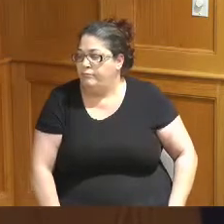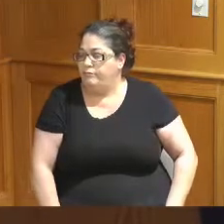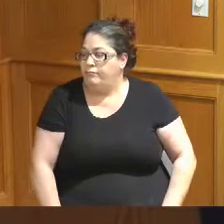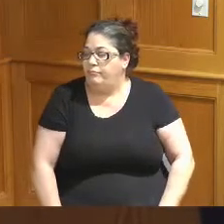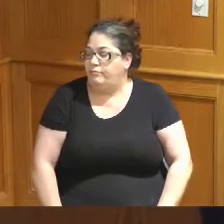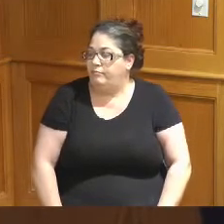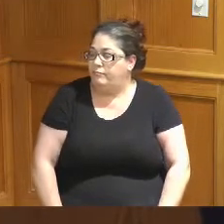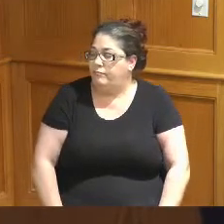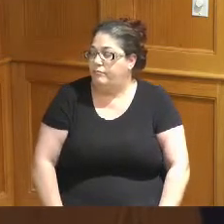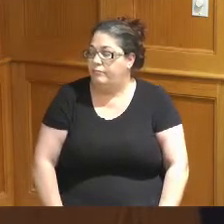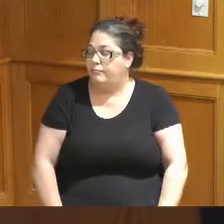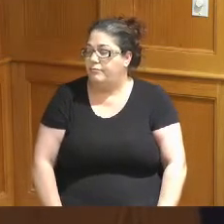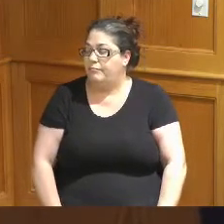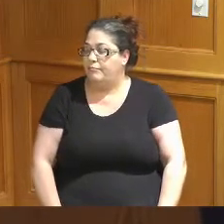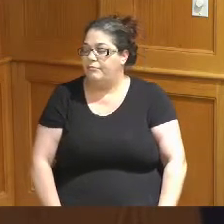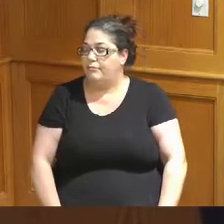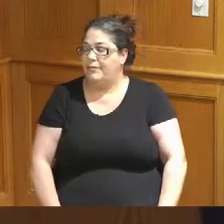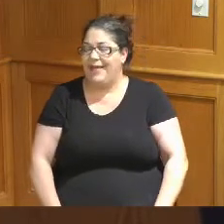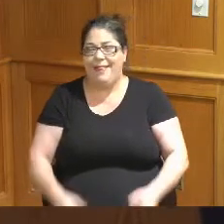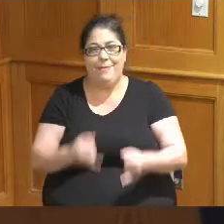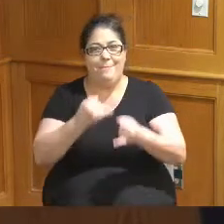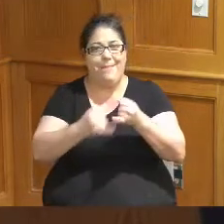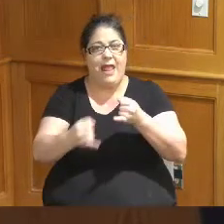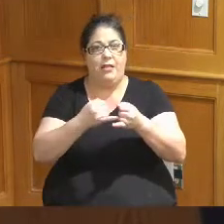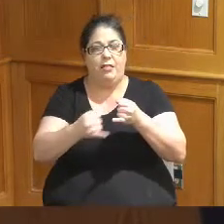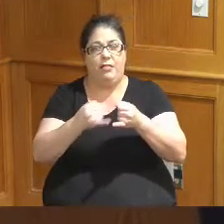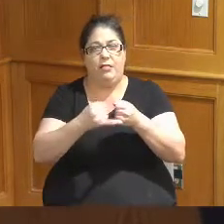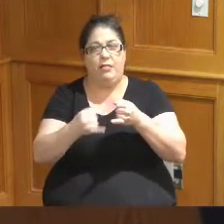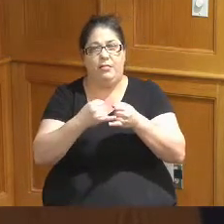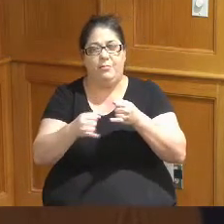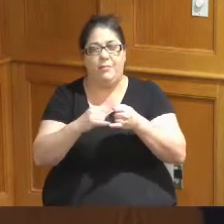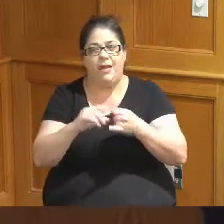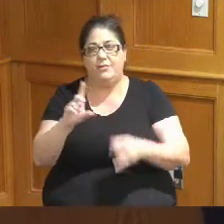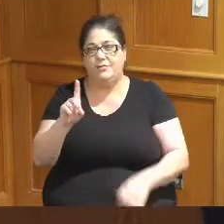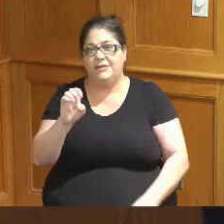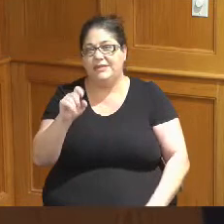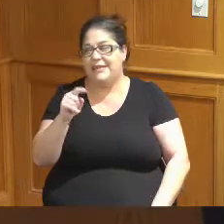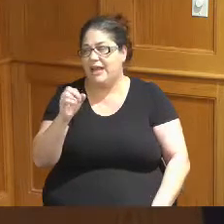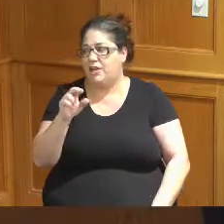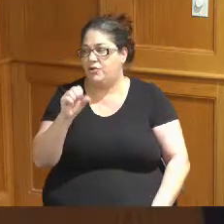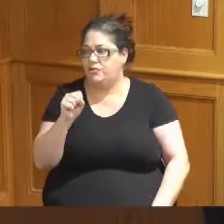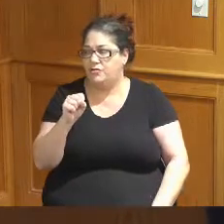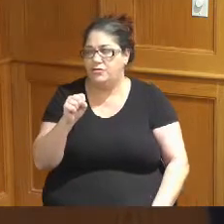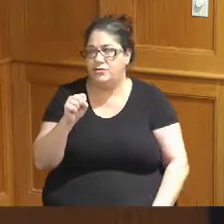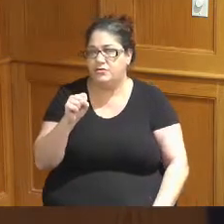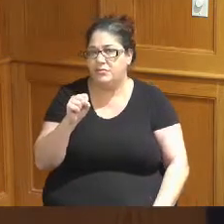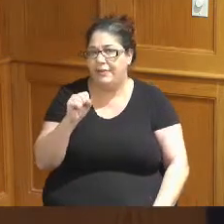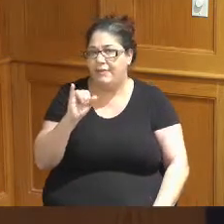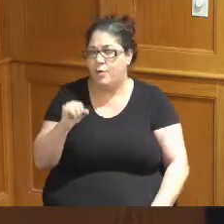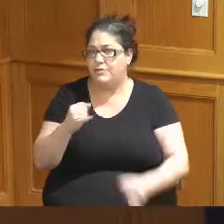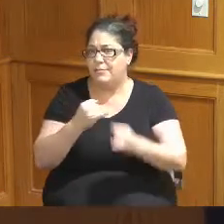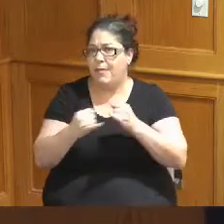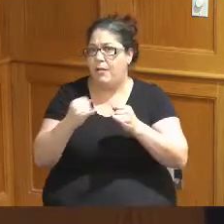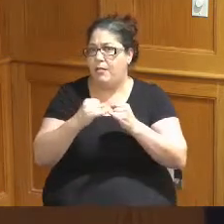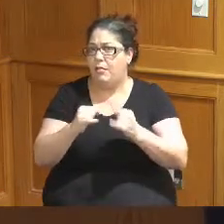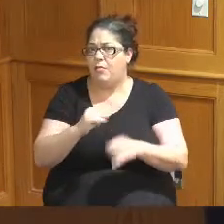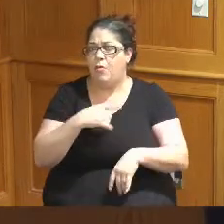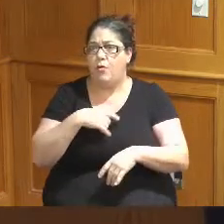on the metal detectors inspection and maintenance of metal detectors are these metal detectors for